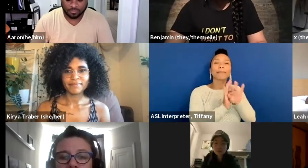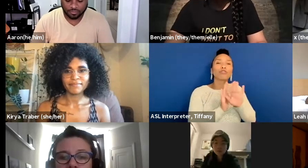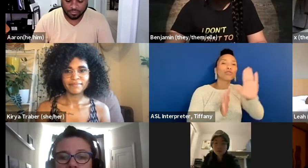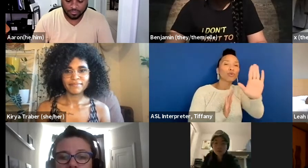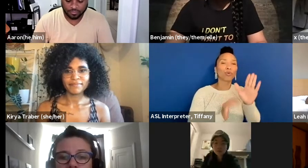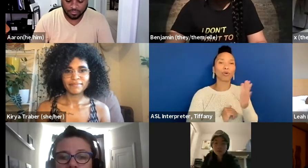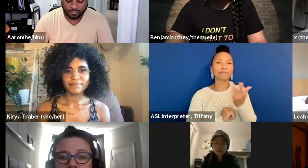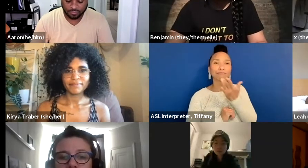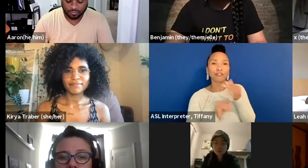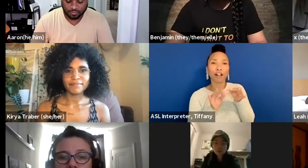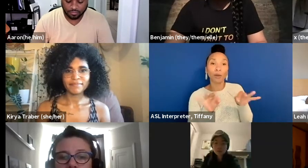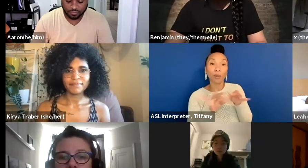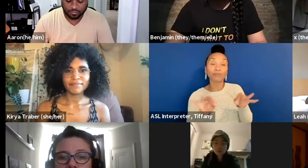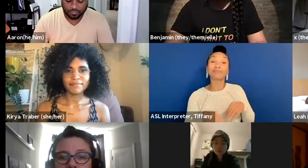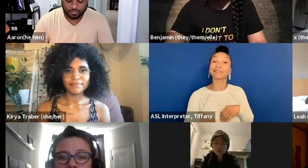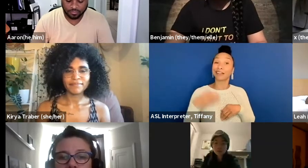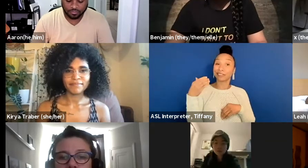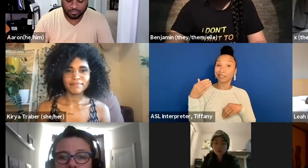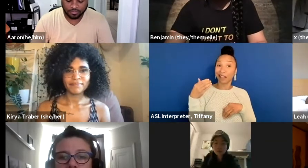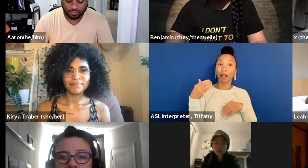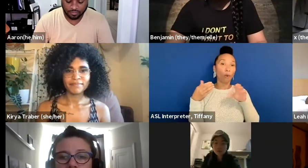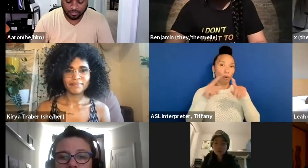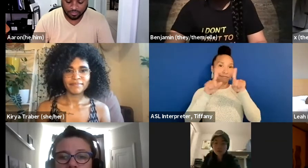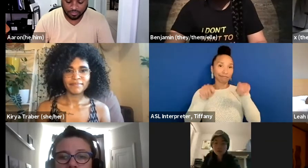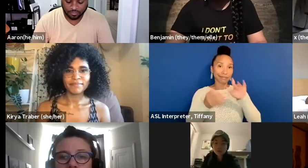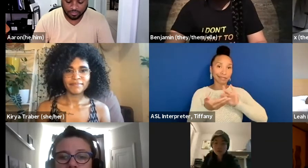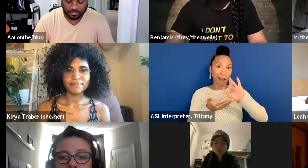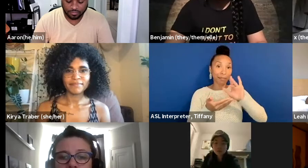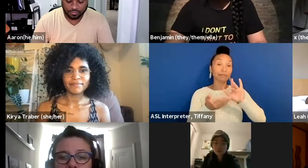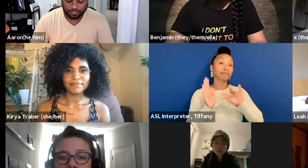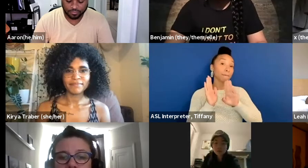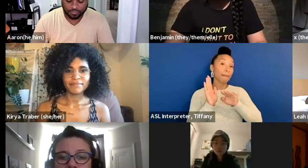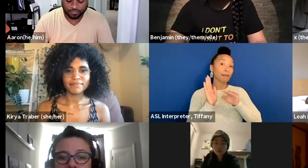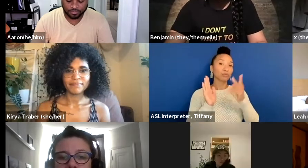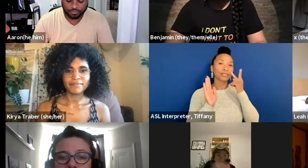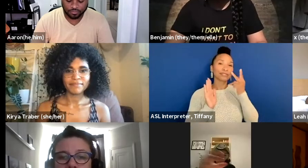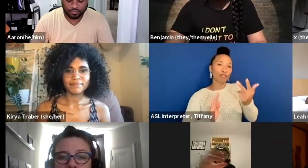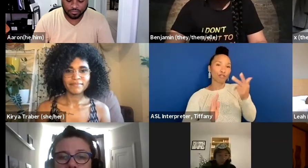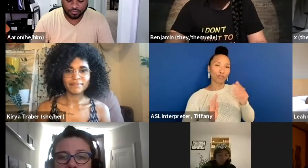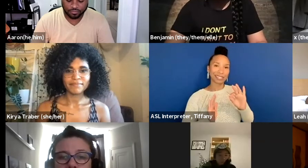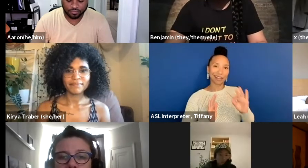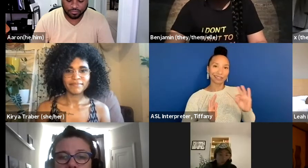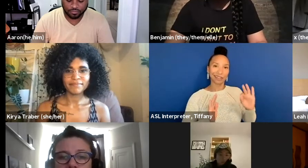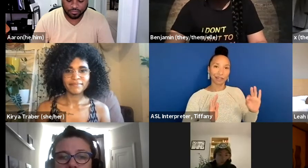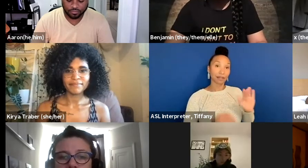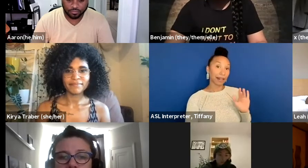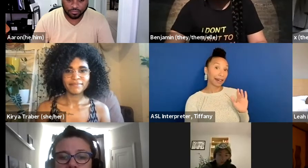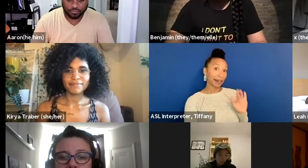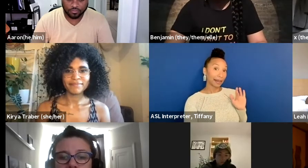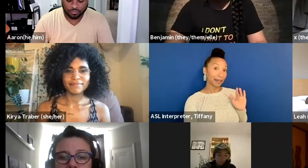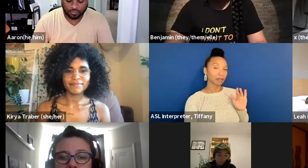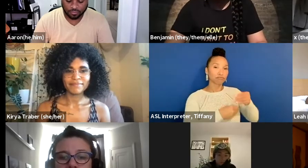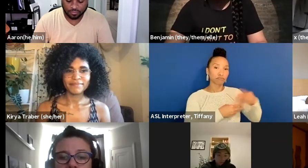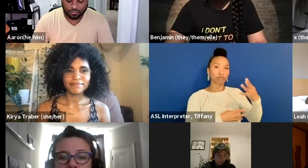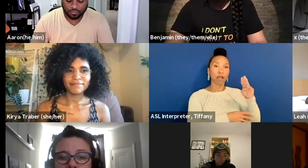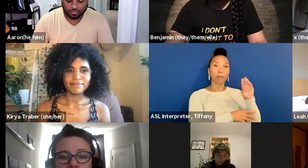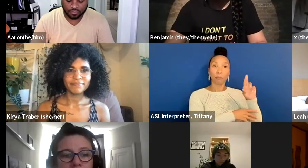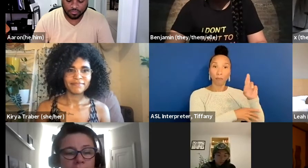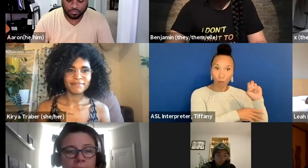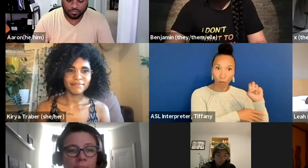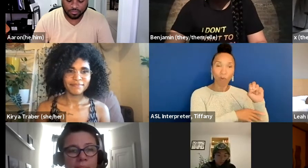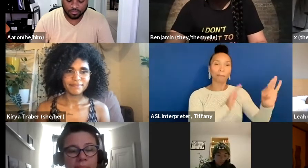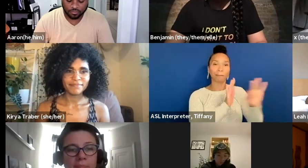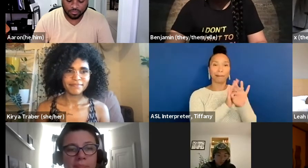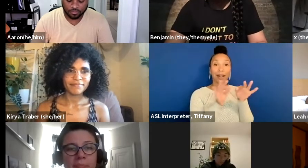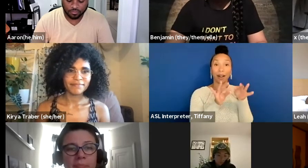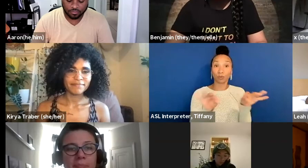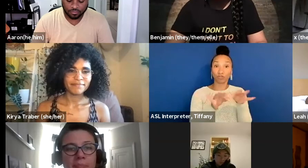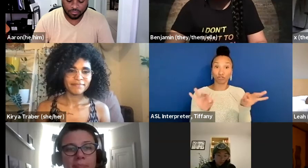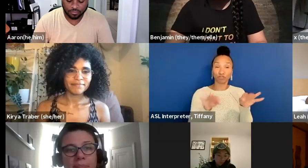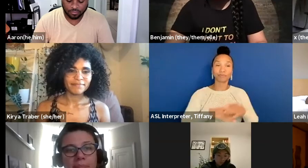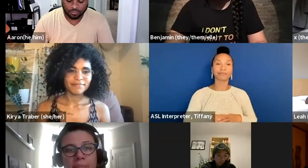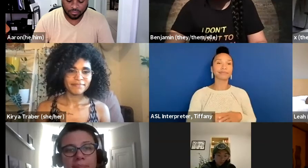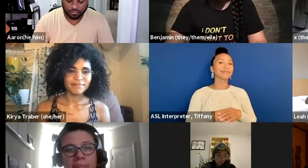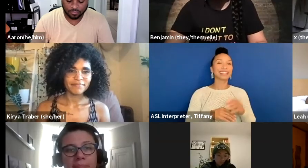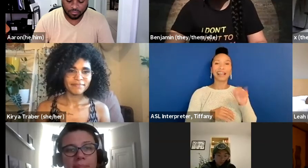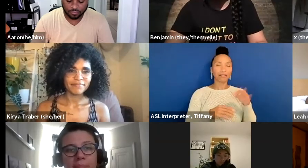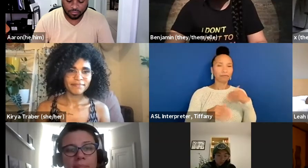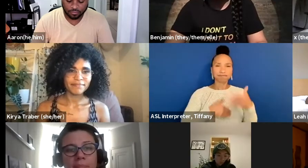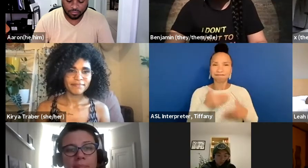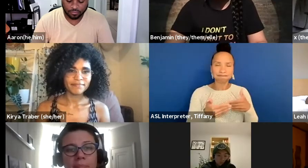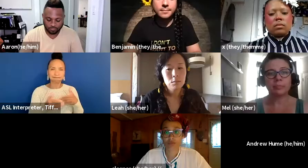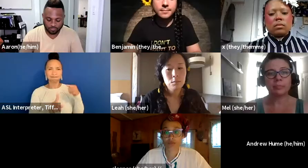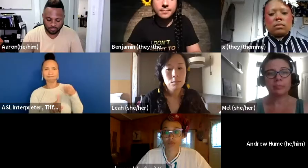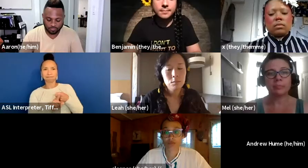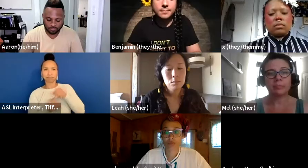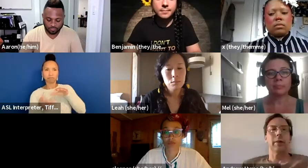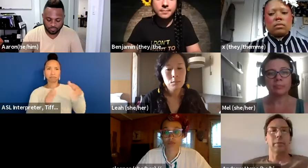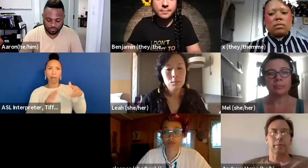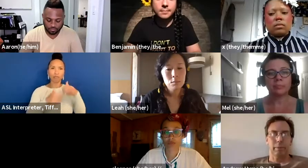Interpreter Sayuri Gomez: If you have any problems with interpretation at any point, please don't hesitate and write on the chat and a note from asl interpreters asl interpreters will be switching every 15 minutes, thank you interpretation will not be activated.